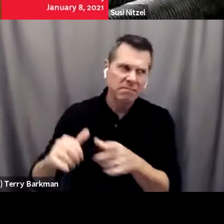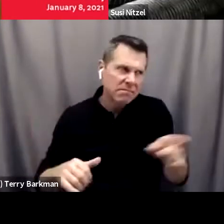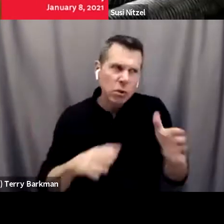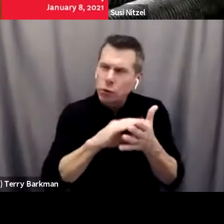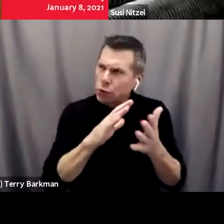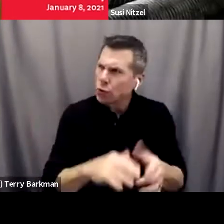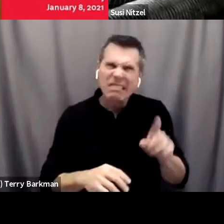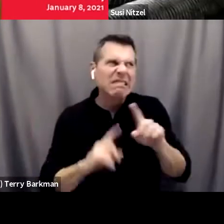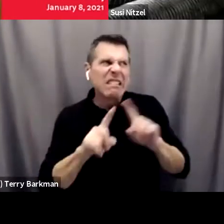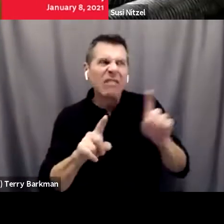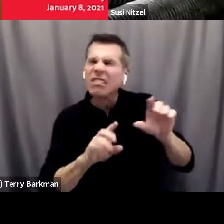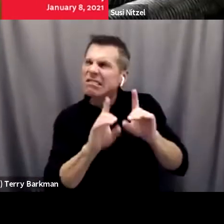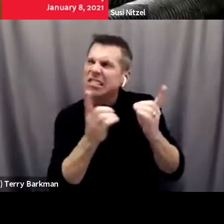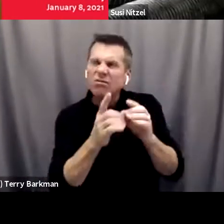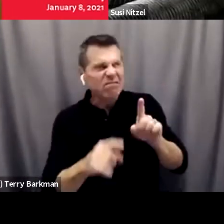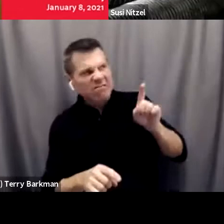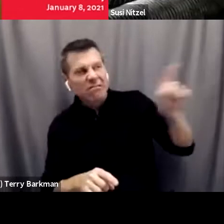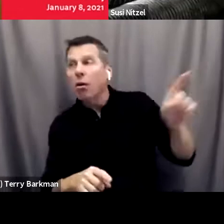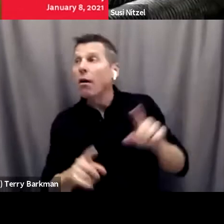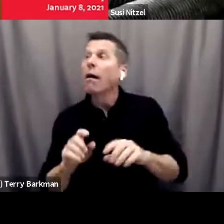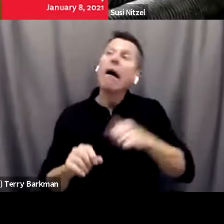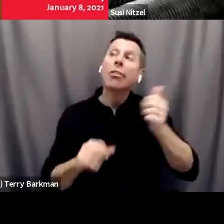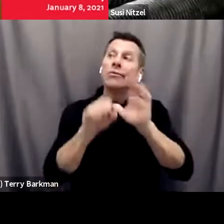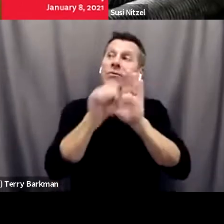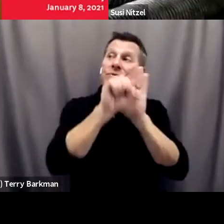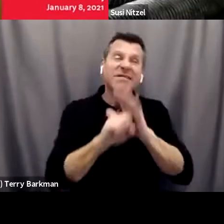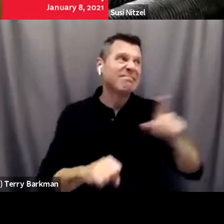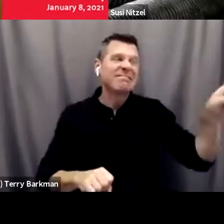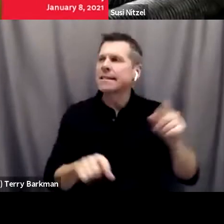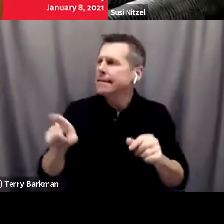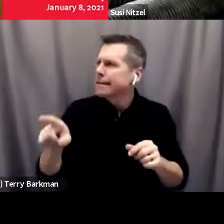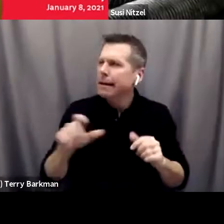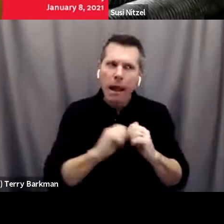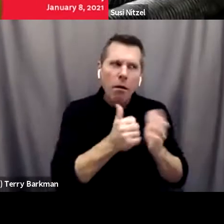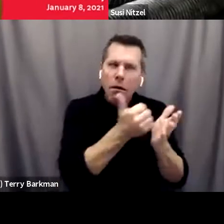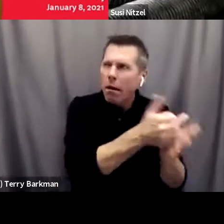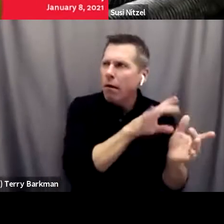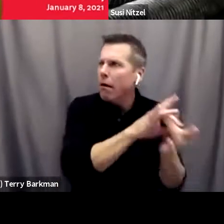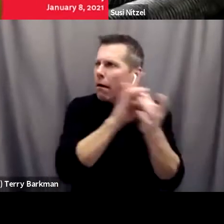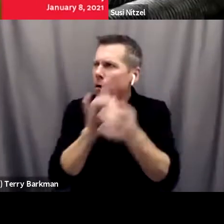district or in a different state, and what do we need to do? or What does this deep student need to do? And here's the story behind the